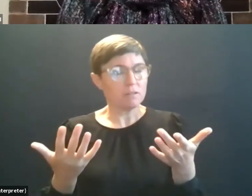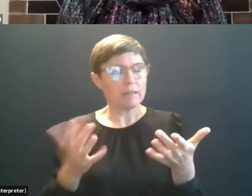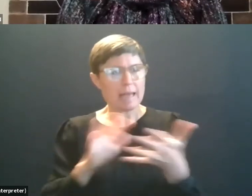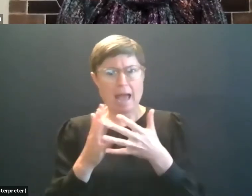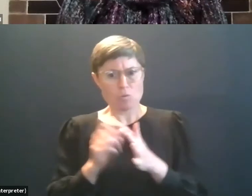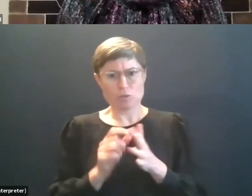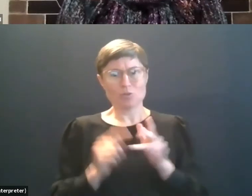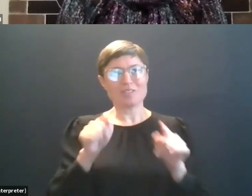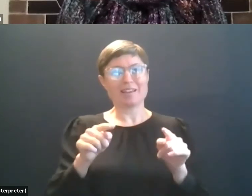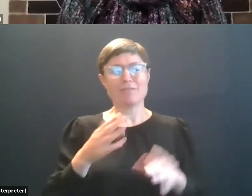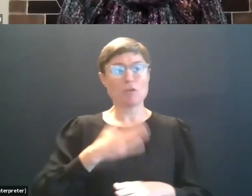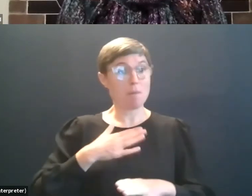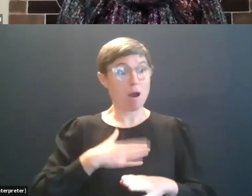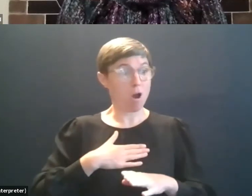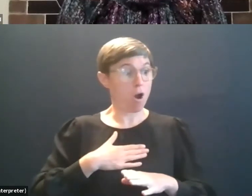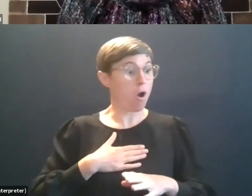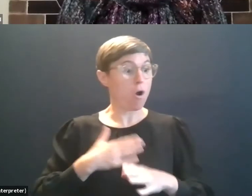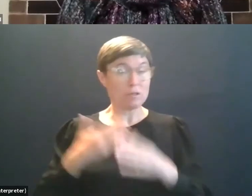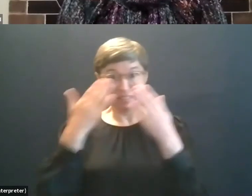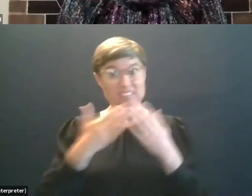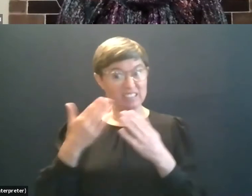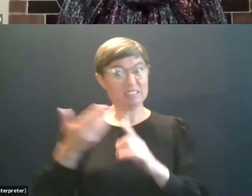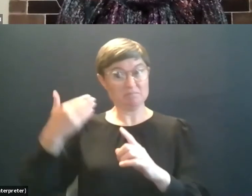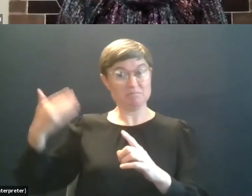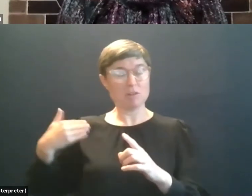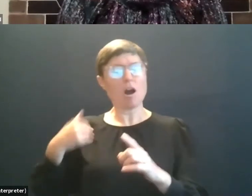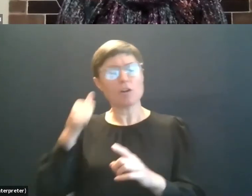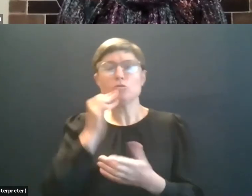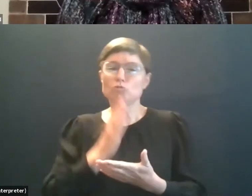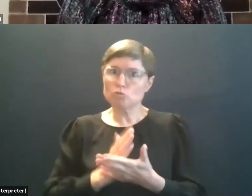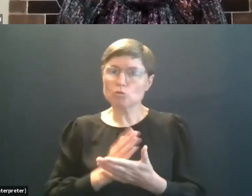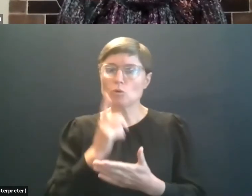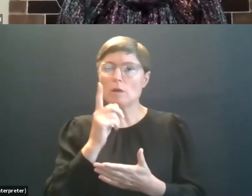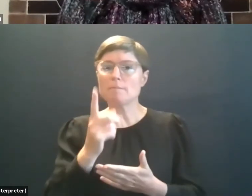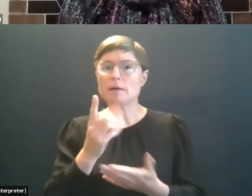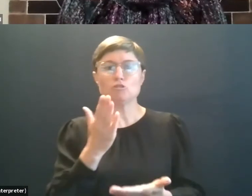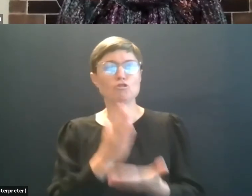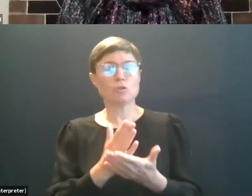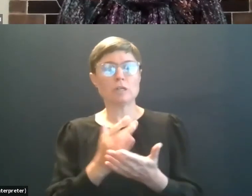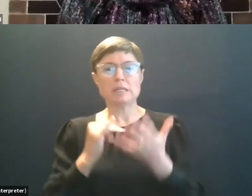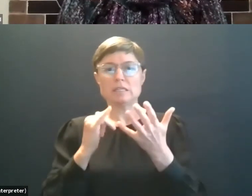of scholarship I knew it to be true, but that idea of social exchange and social support